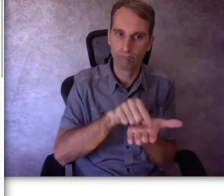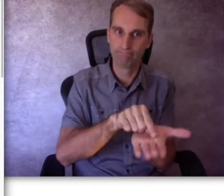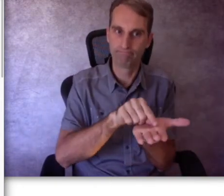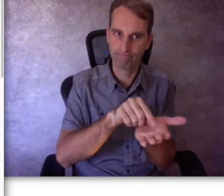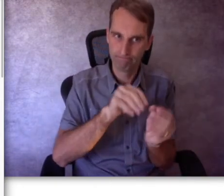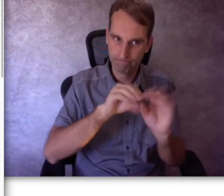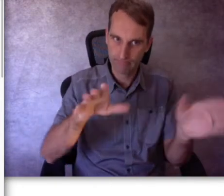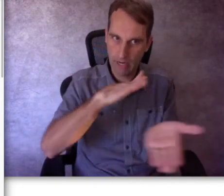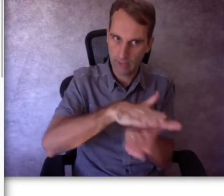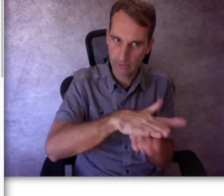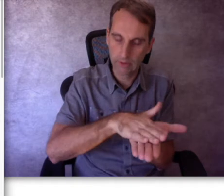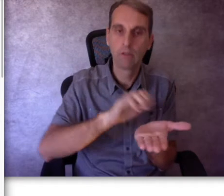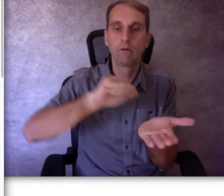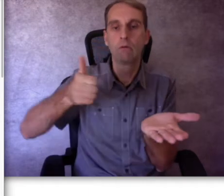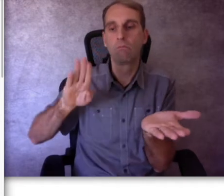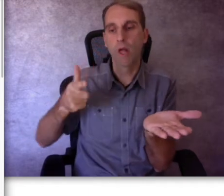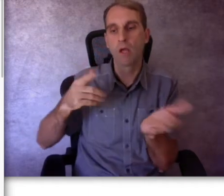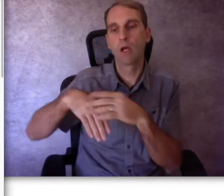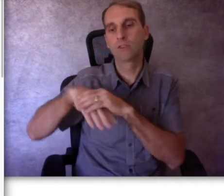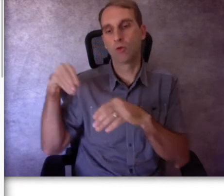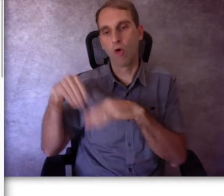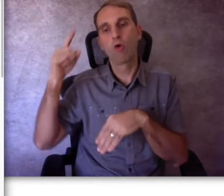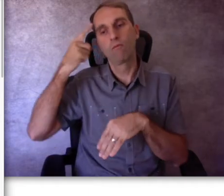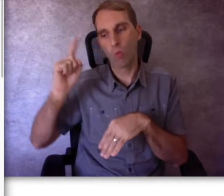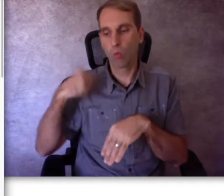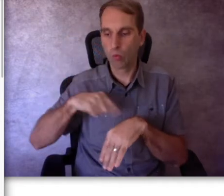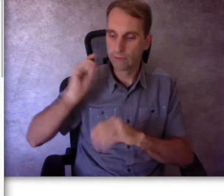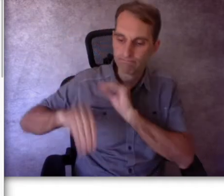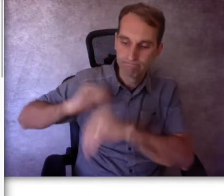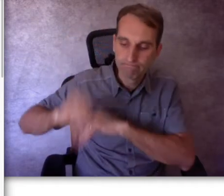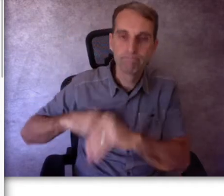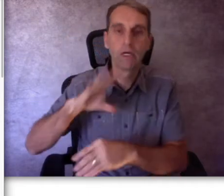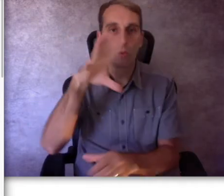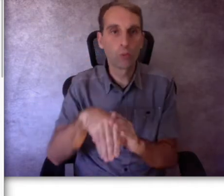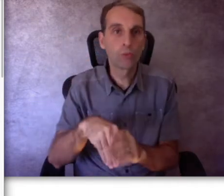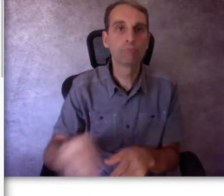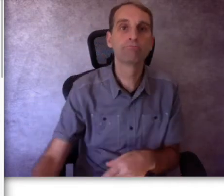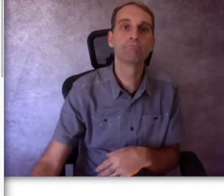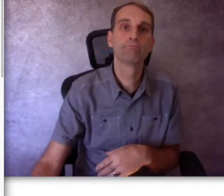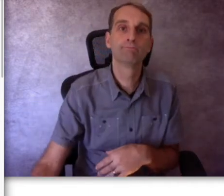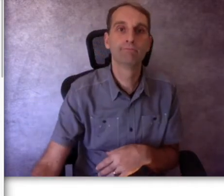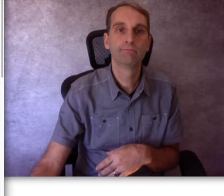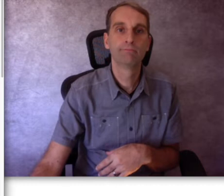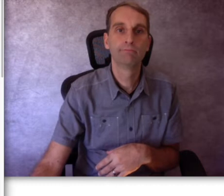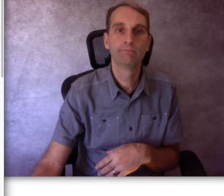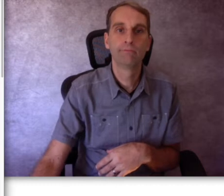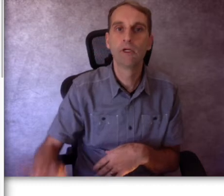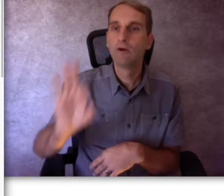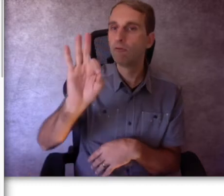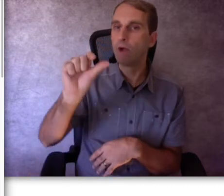This journal is an academic platform and the blog is much more for external contributors.